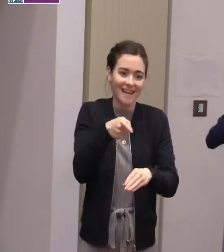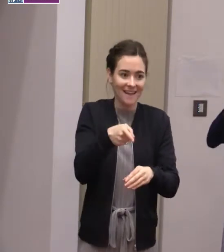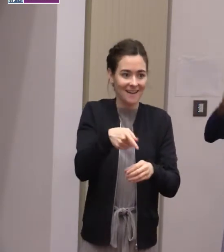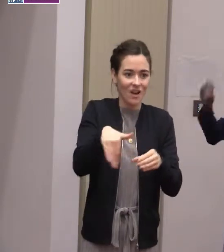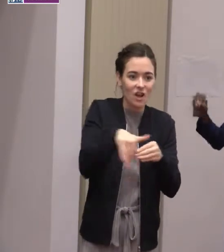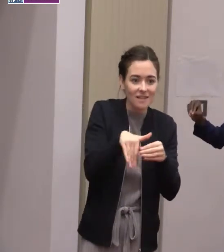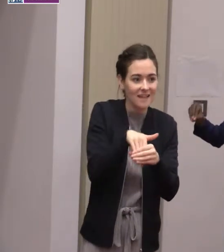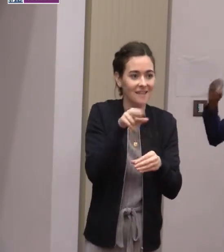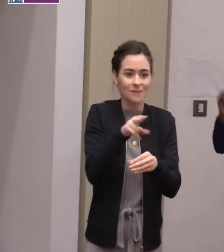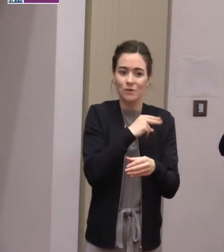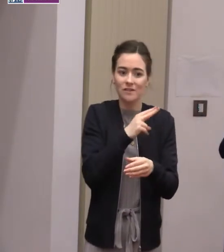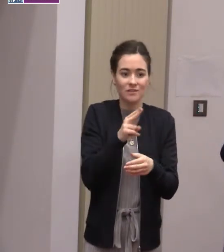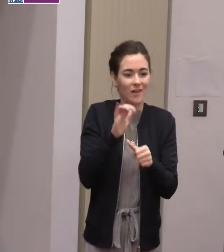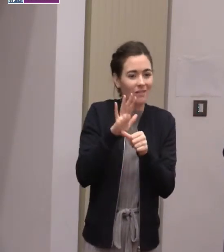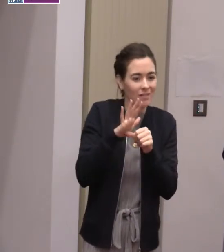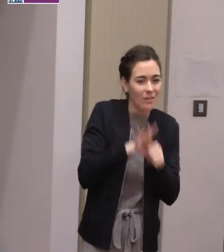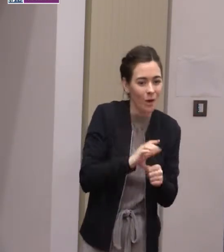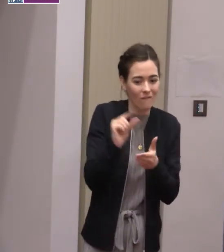no state funded support services.